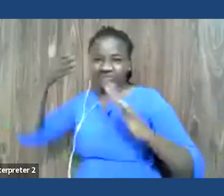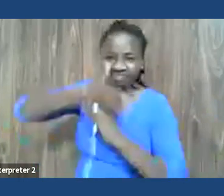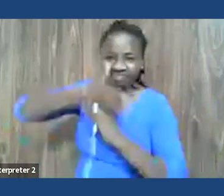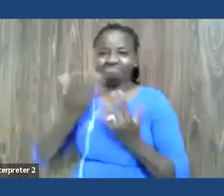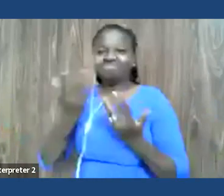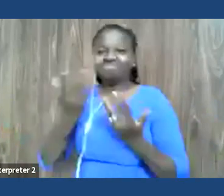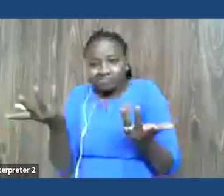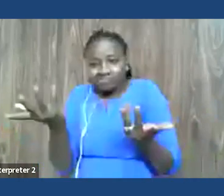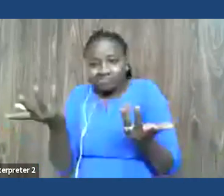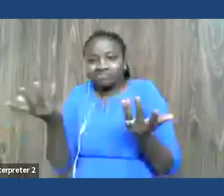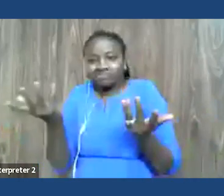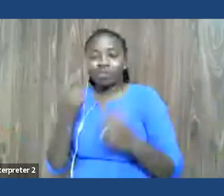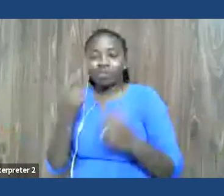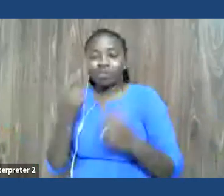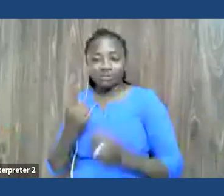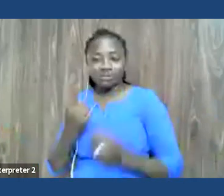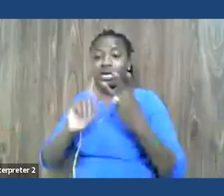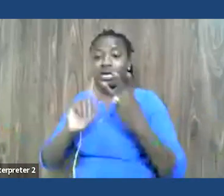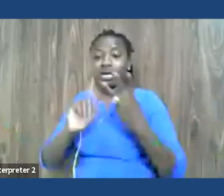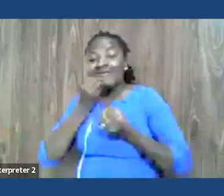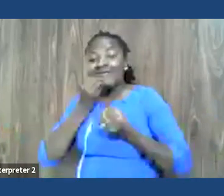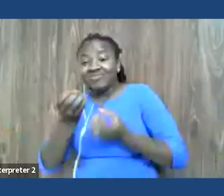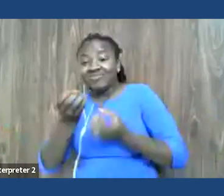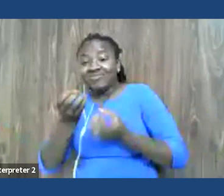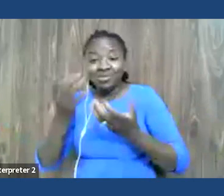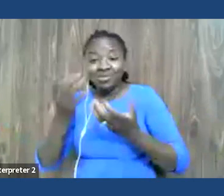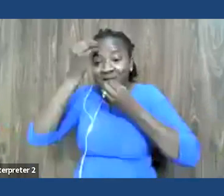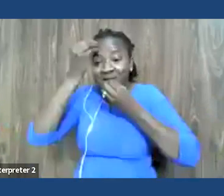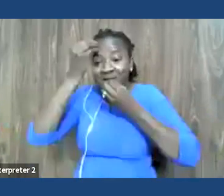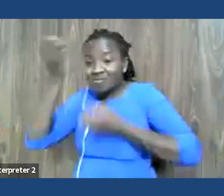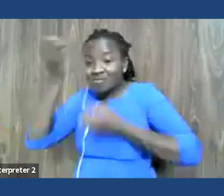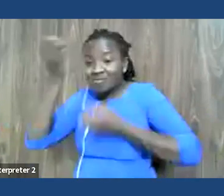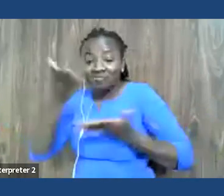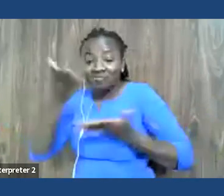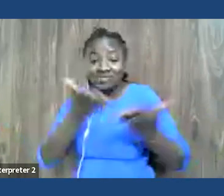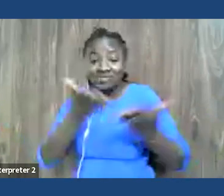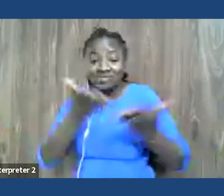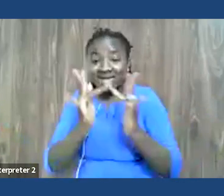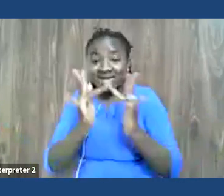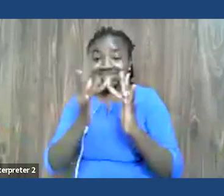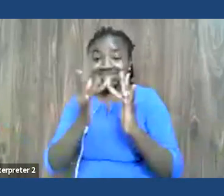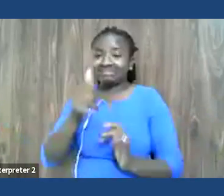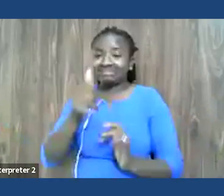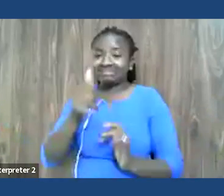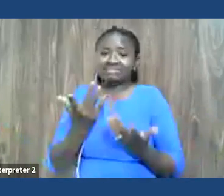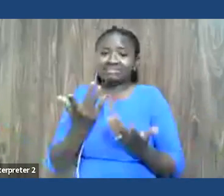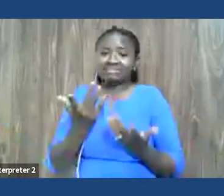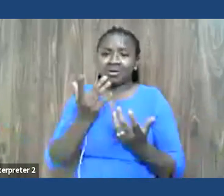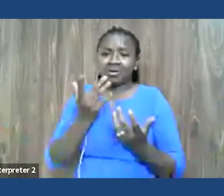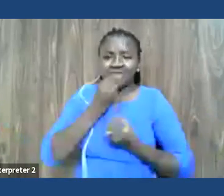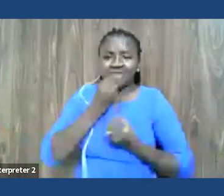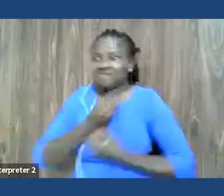it's imperative that private sector, if you're throws types of important policies.